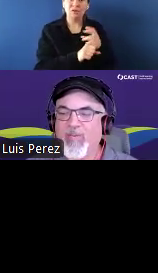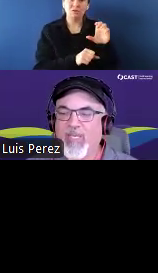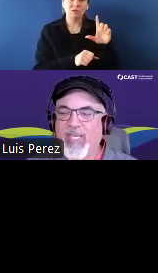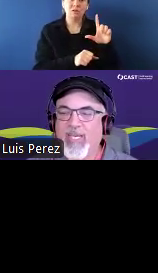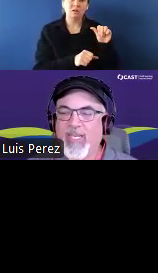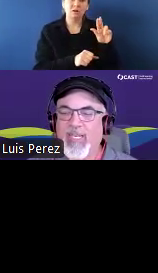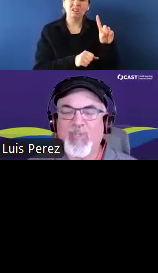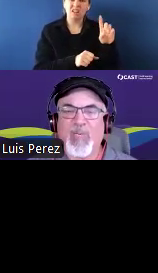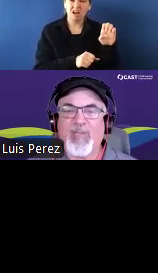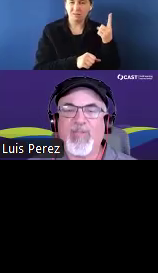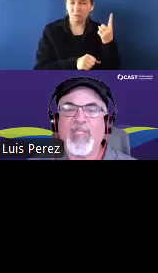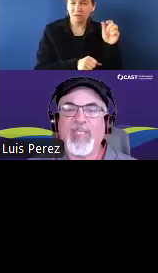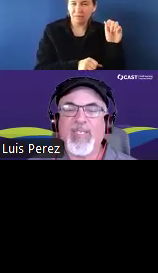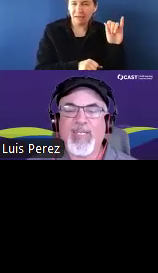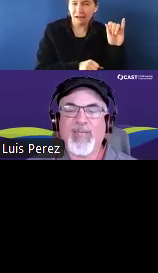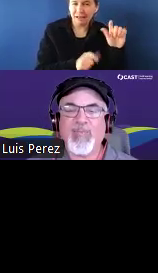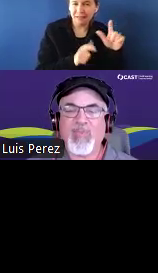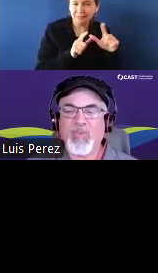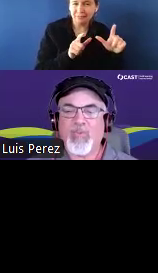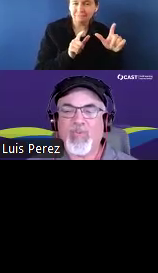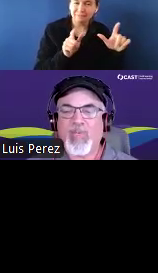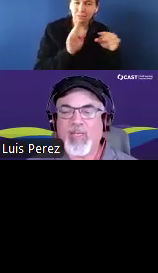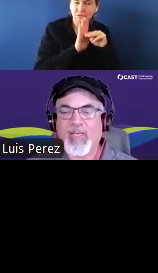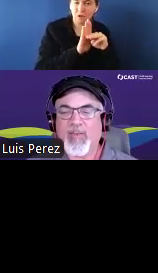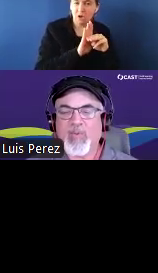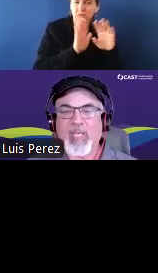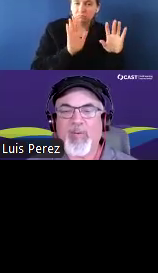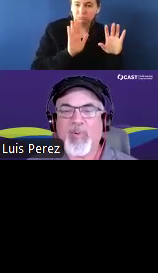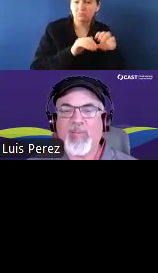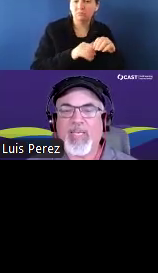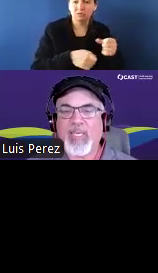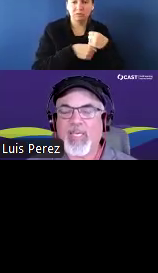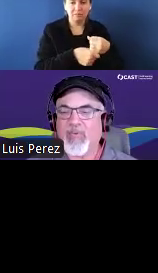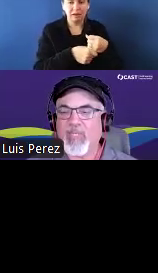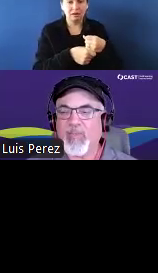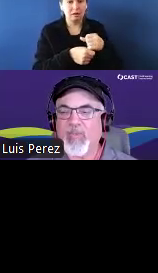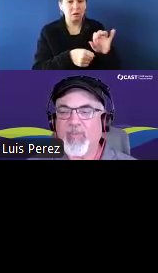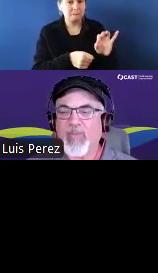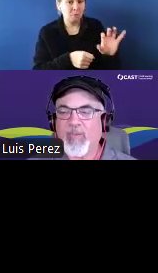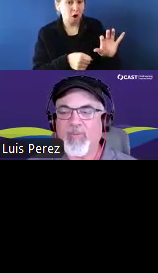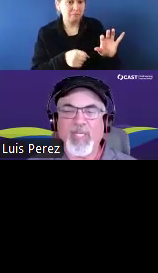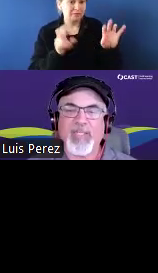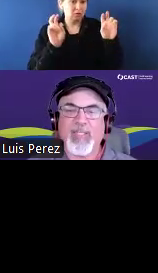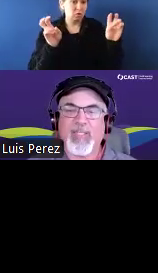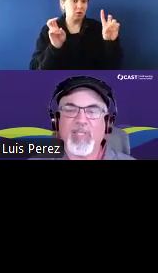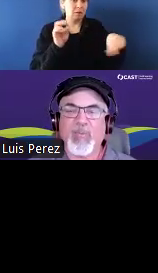of the AI language models, to create a prompt that gave him this quote about the relationship between